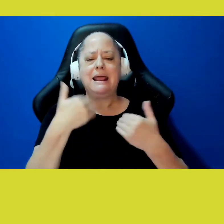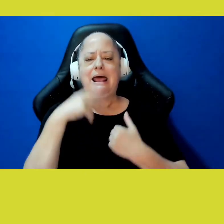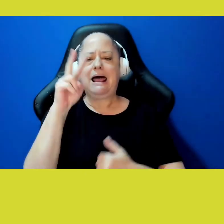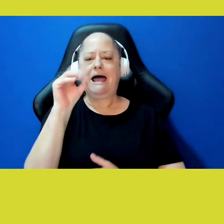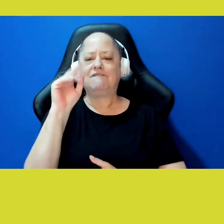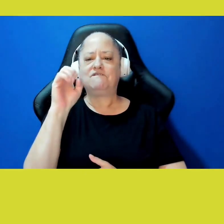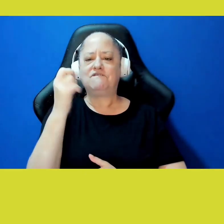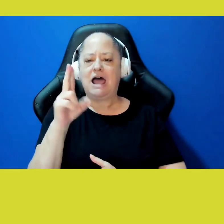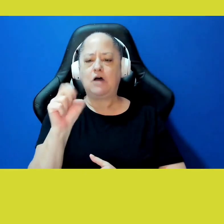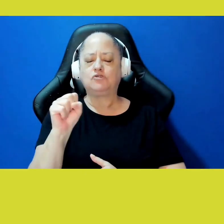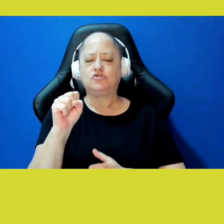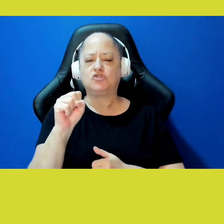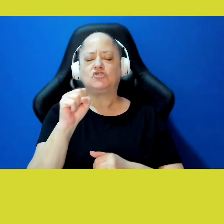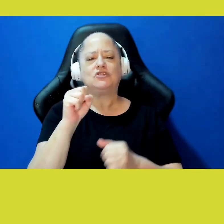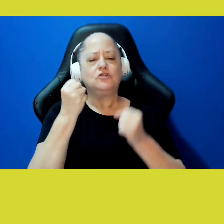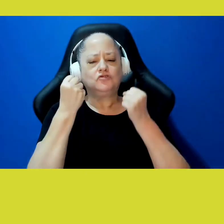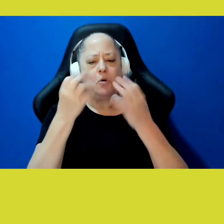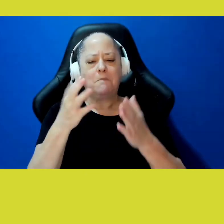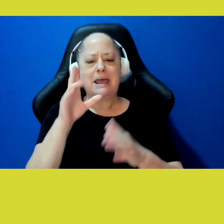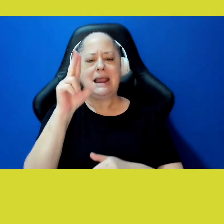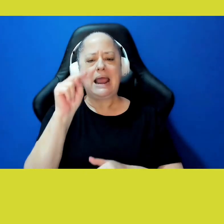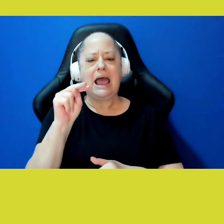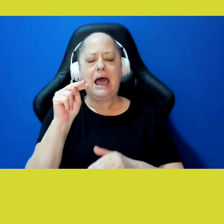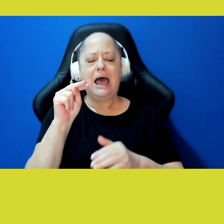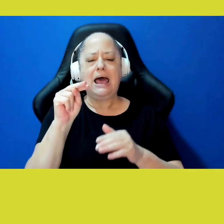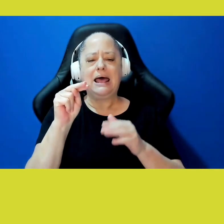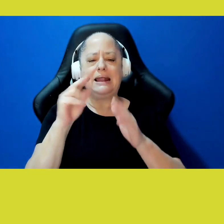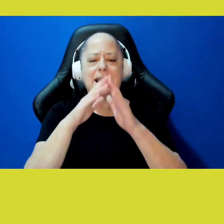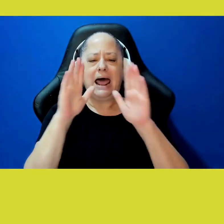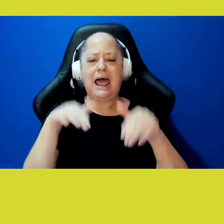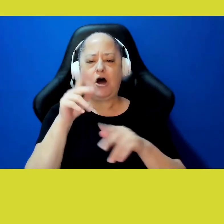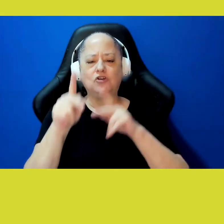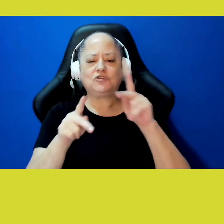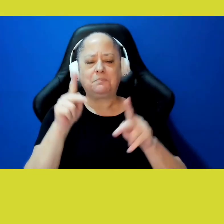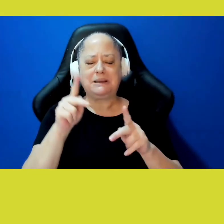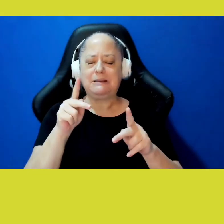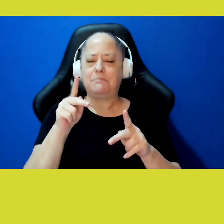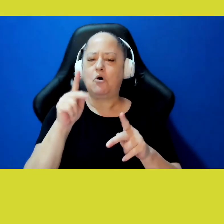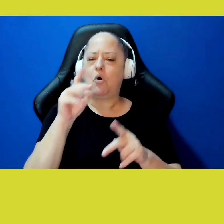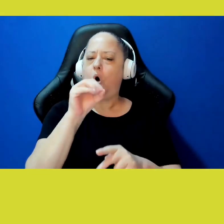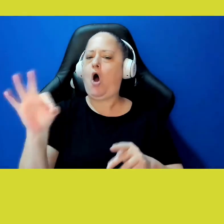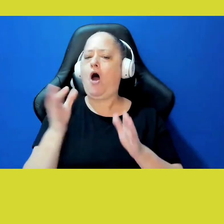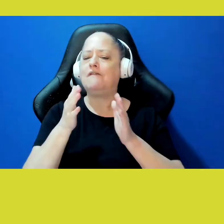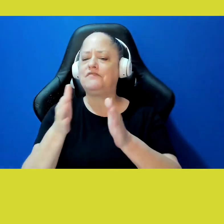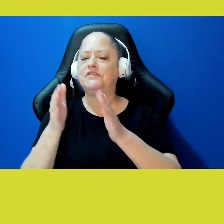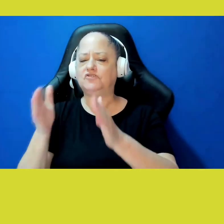the street as we can and hopefully into a housing first model that the federal government is trying to take